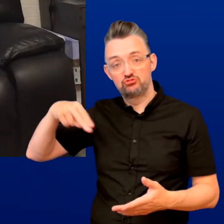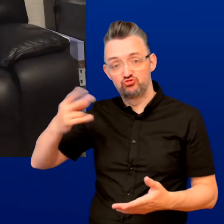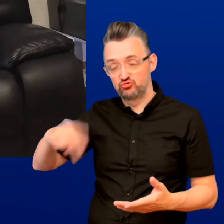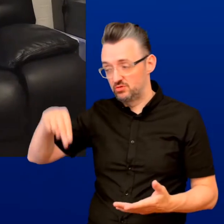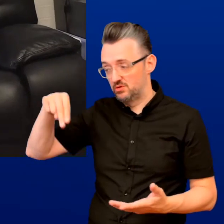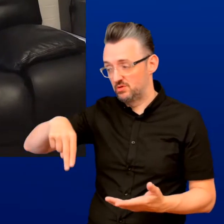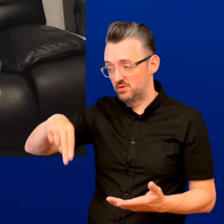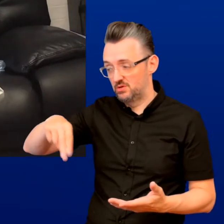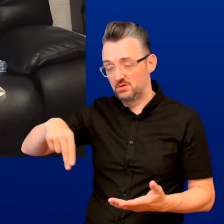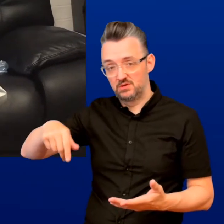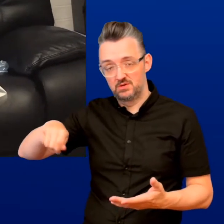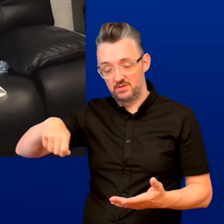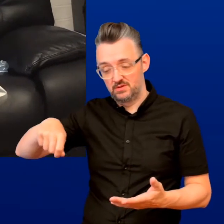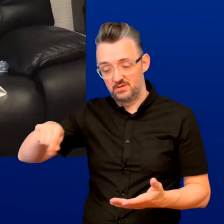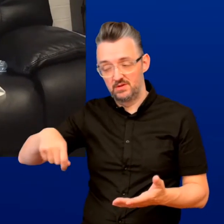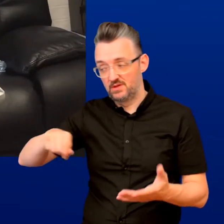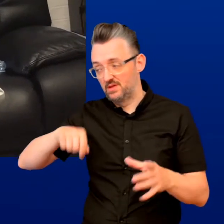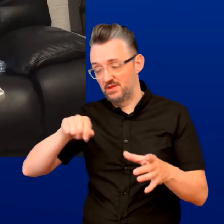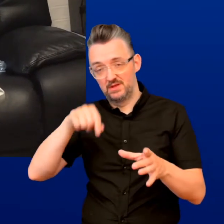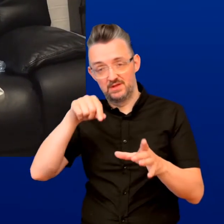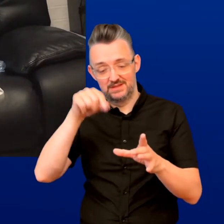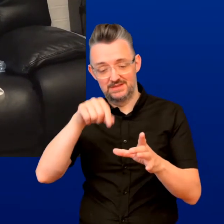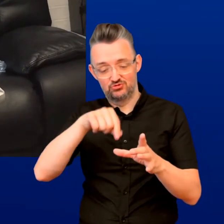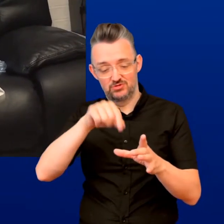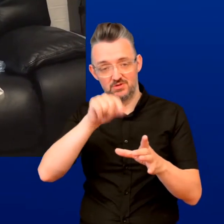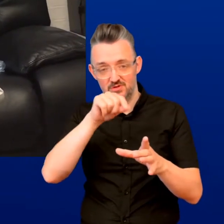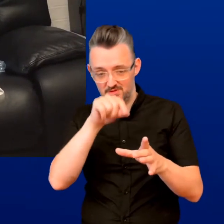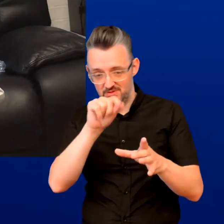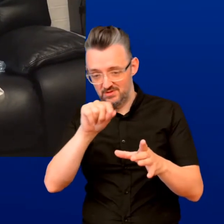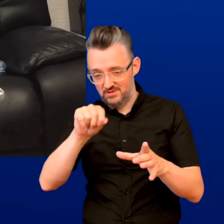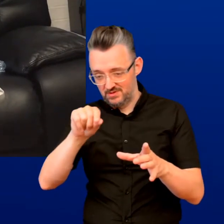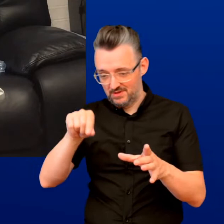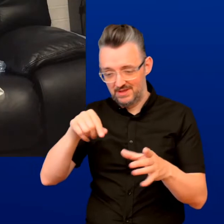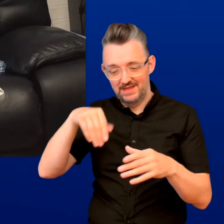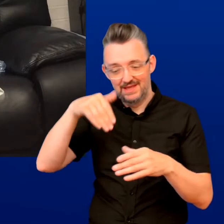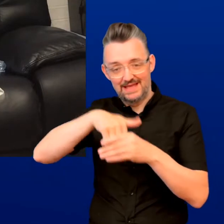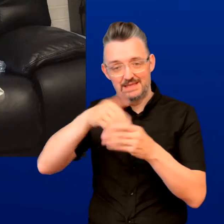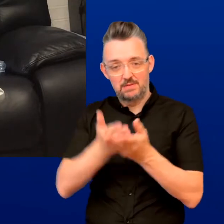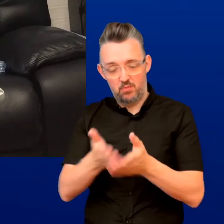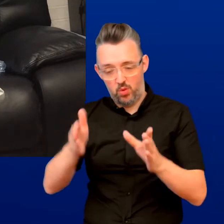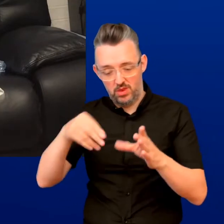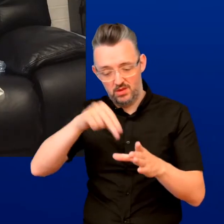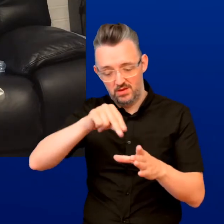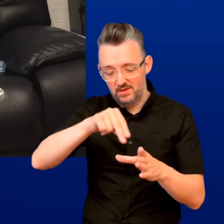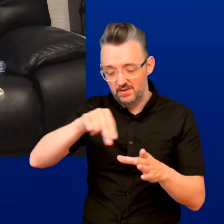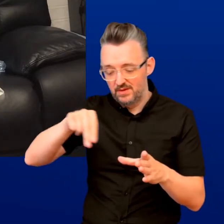and touch it up inside the bowl and